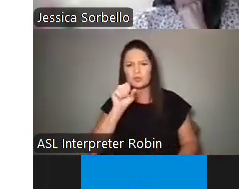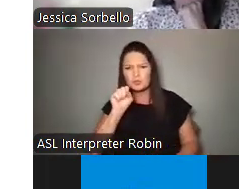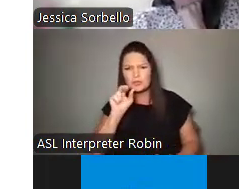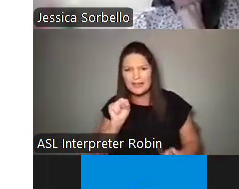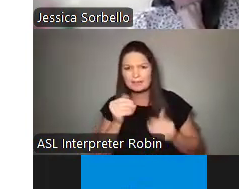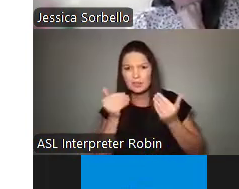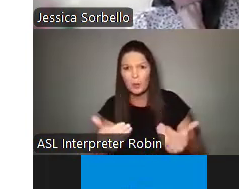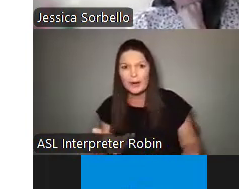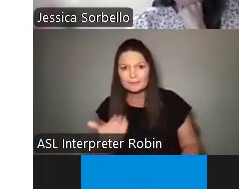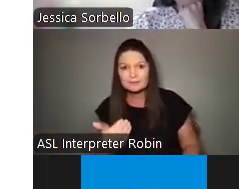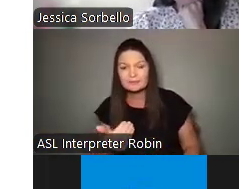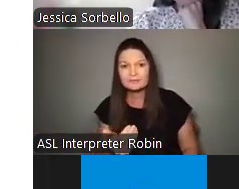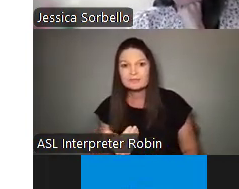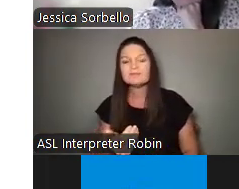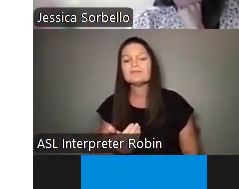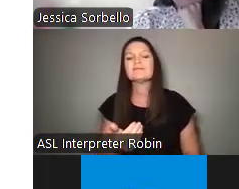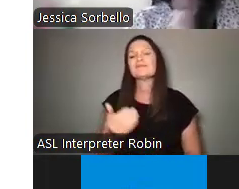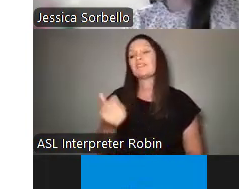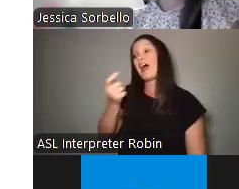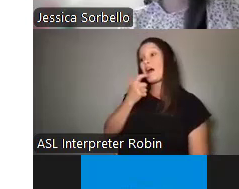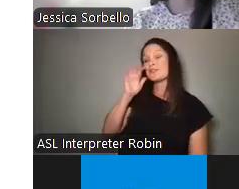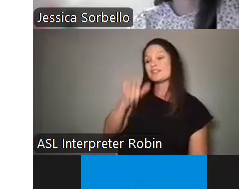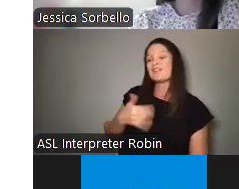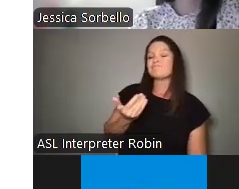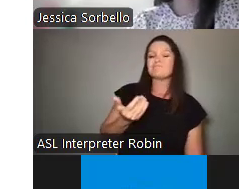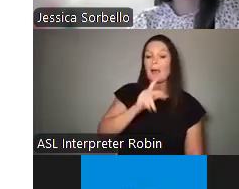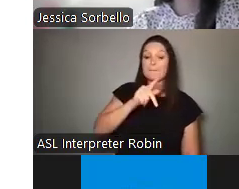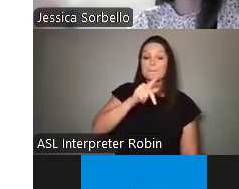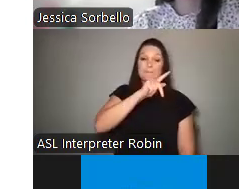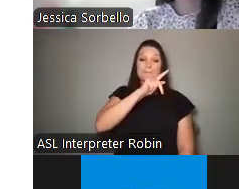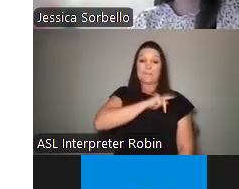more than one presentation and I did exactly that. I kept one